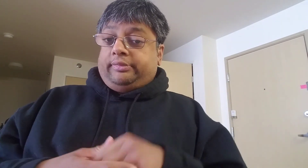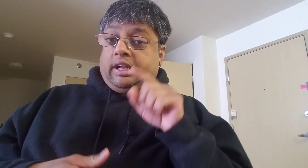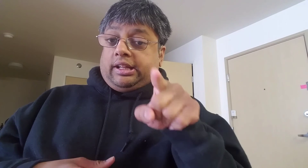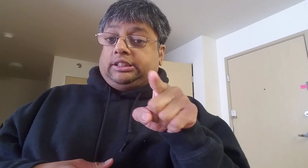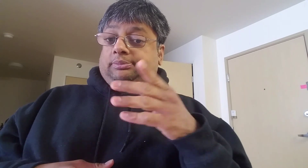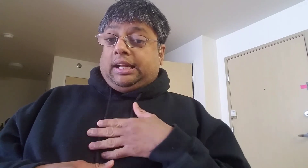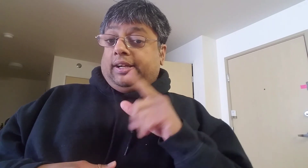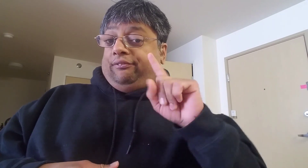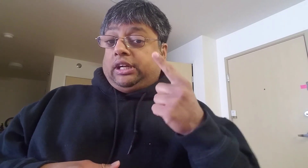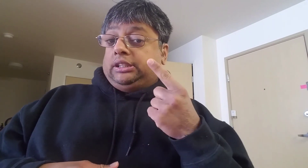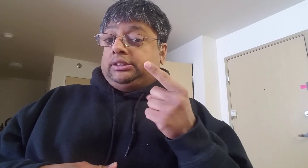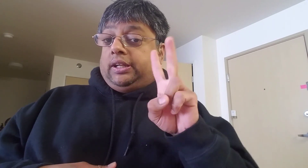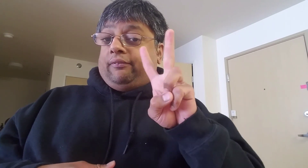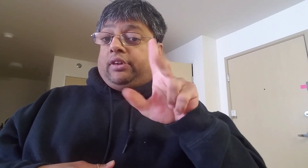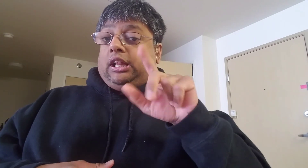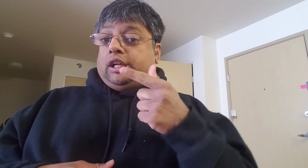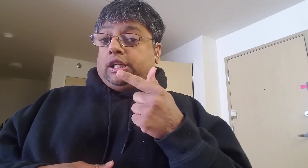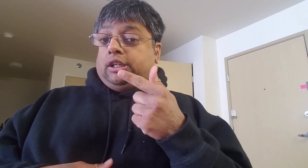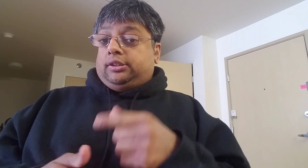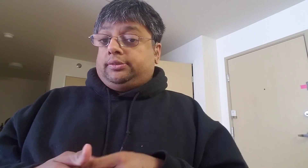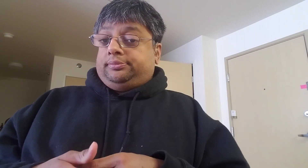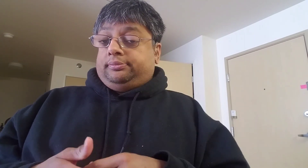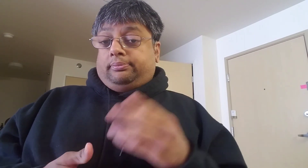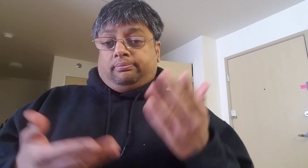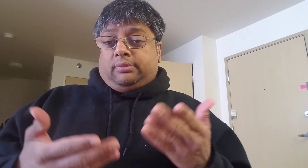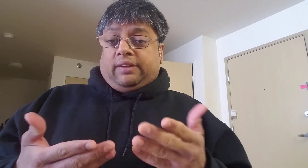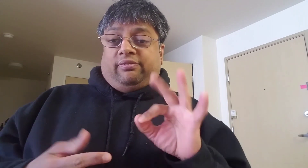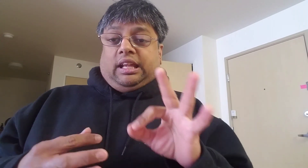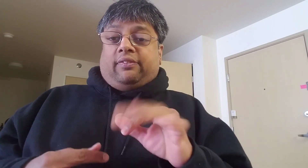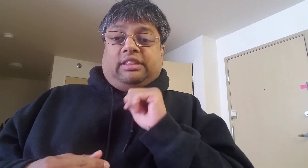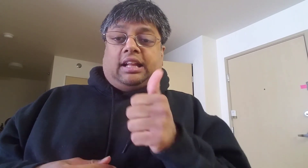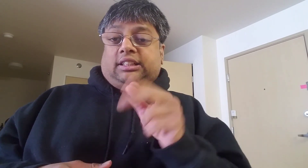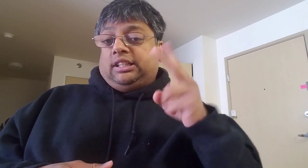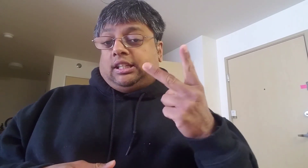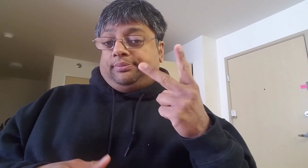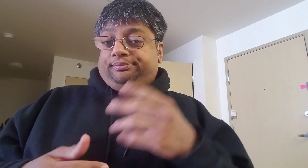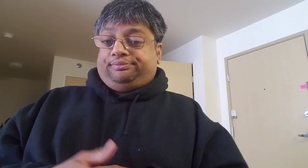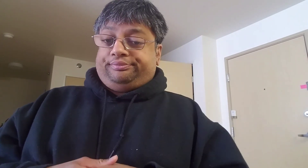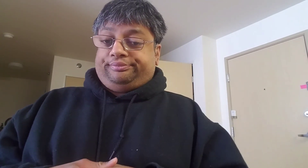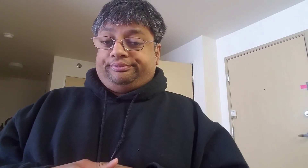It's my first vlog (video-log) (If not the 2nd (vlog))...